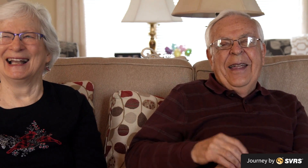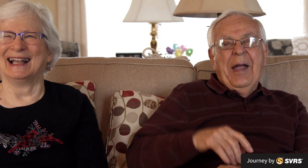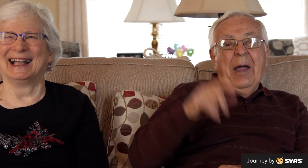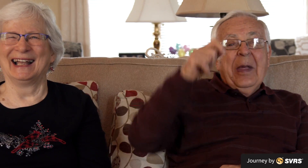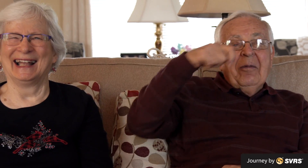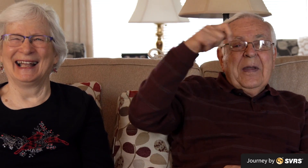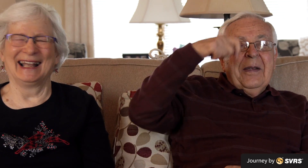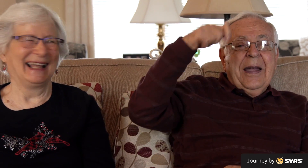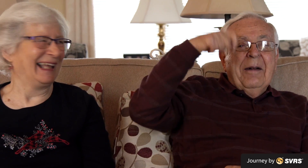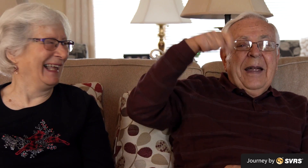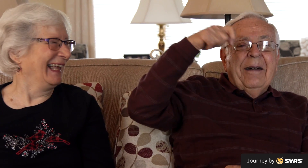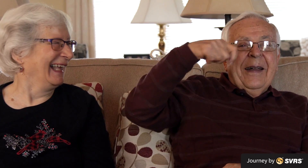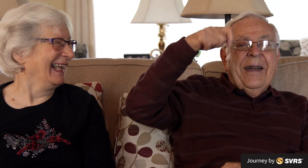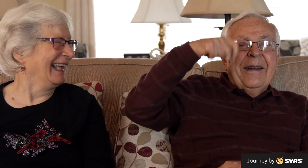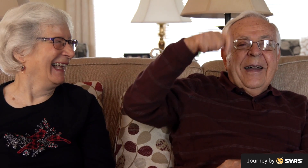Yeah, on that old fashioned phone!